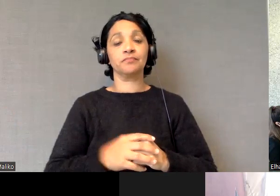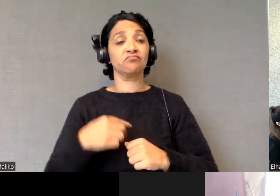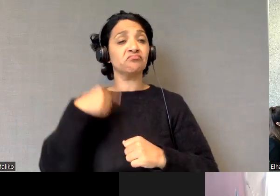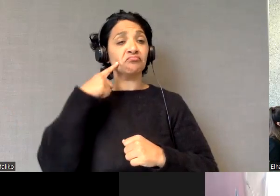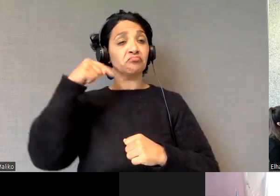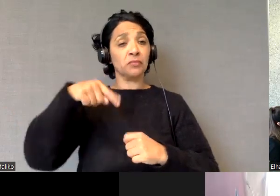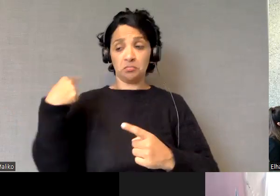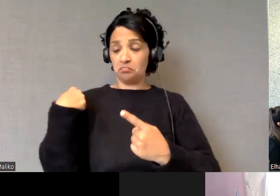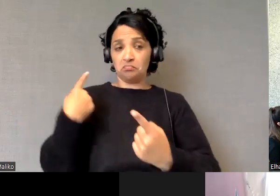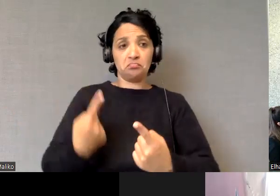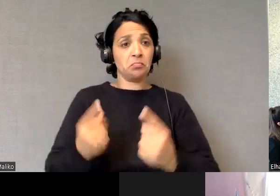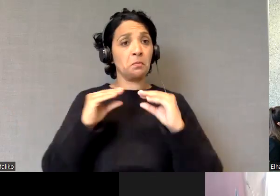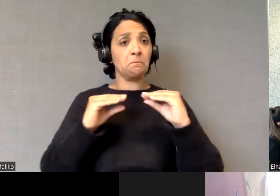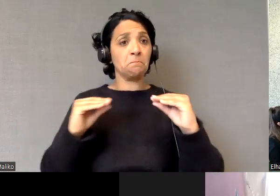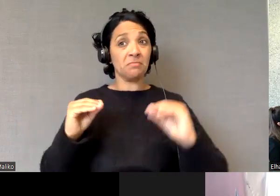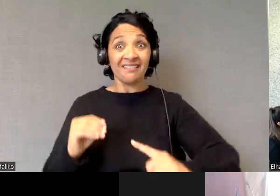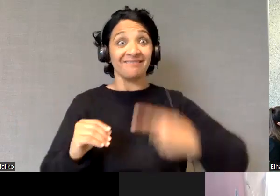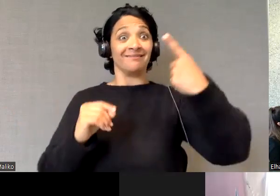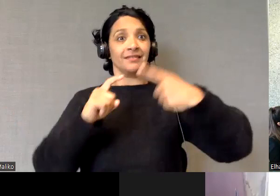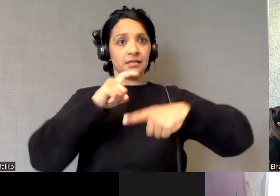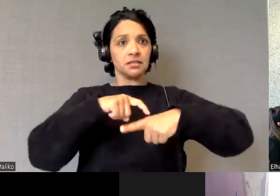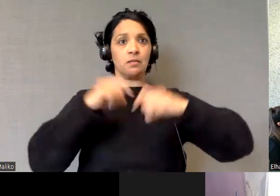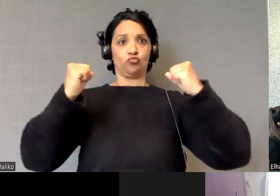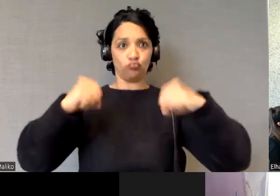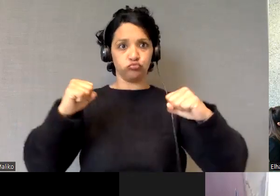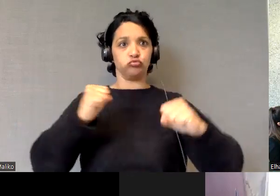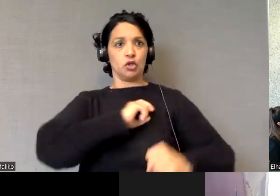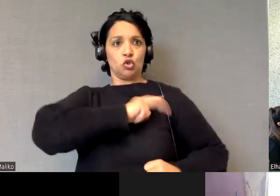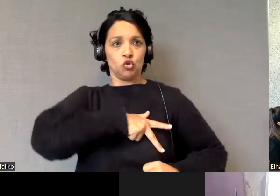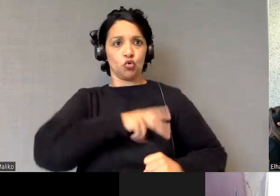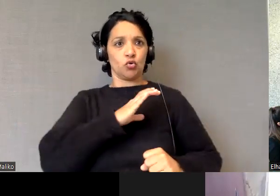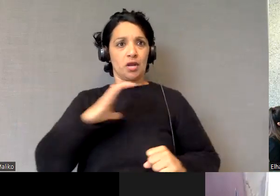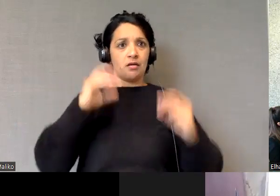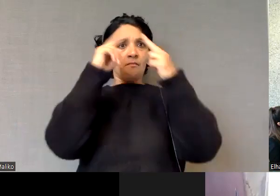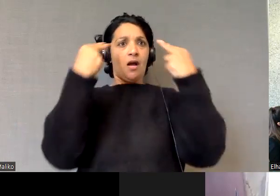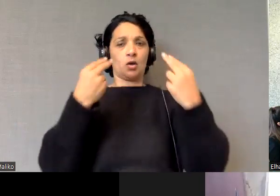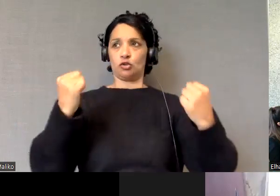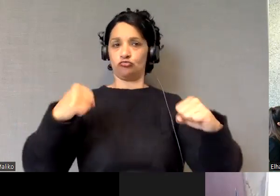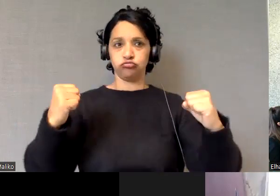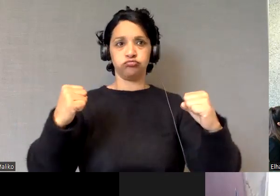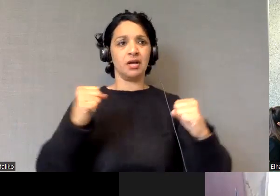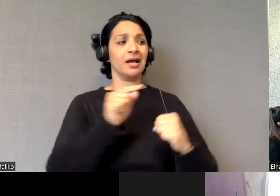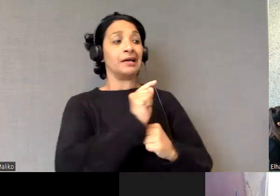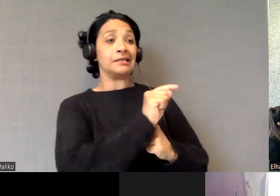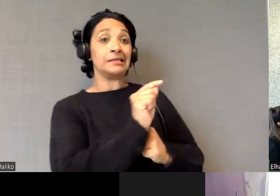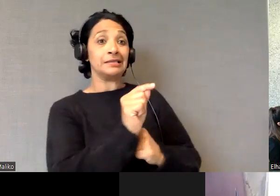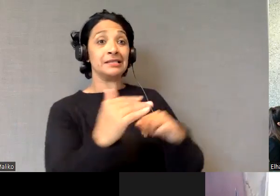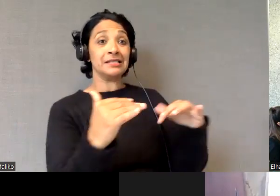because it's not that other conflict situations give us more optimism, in a way, this is a